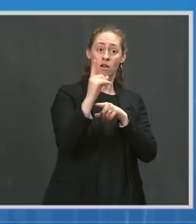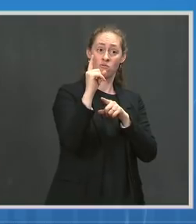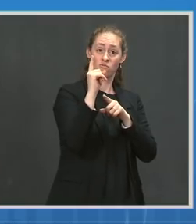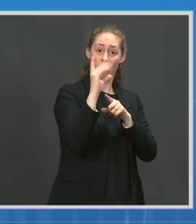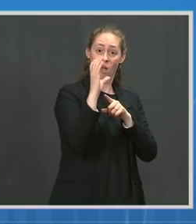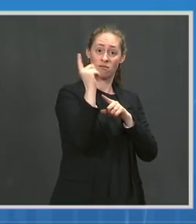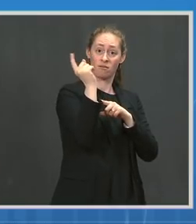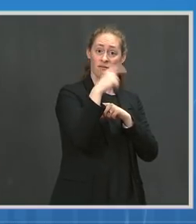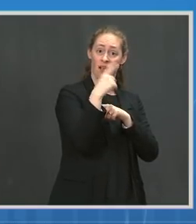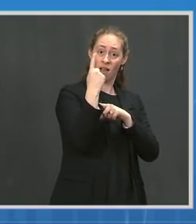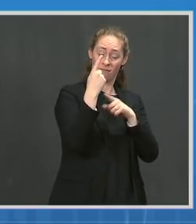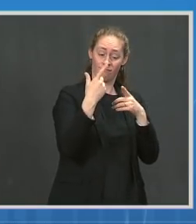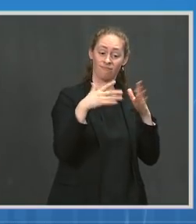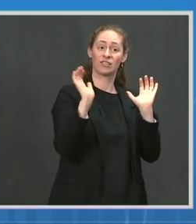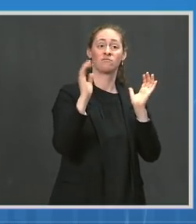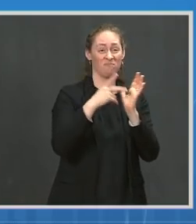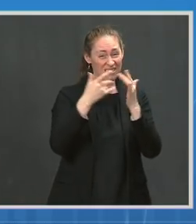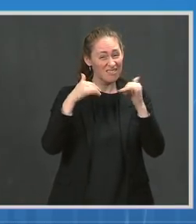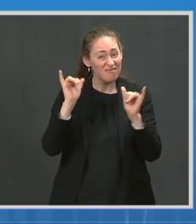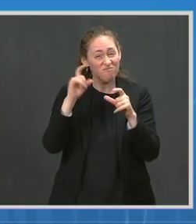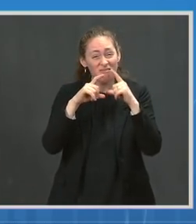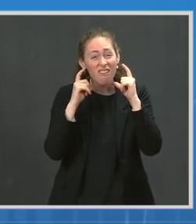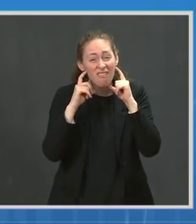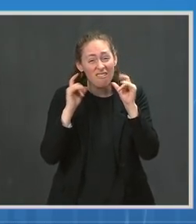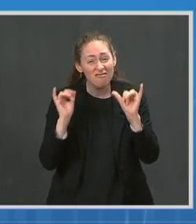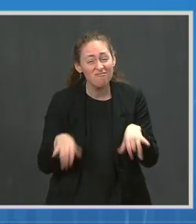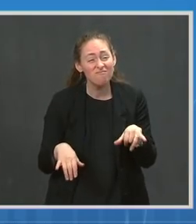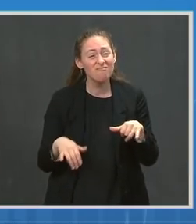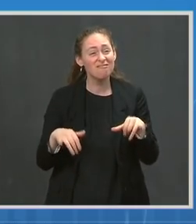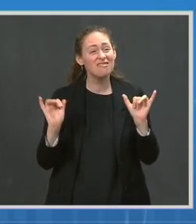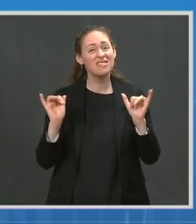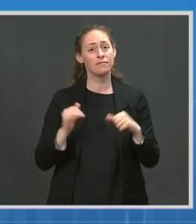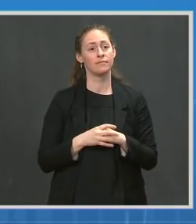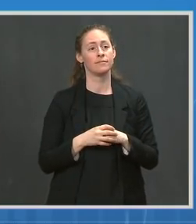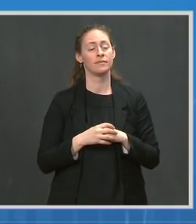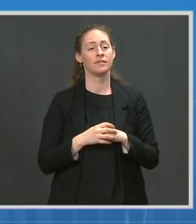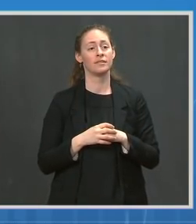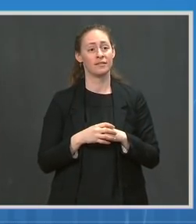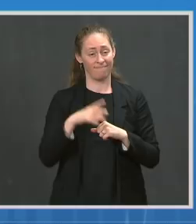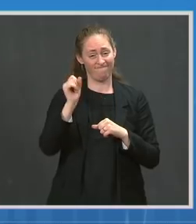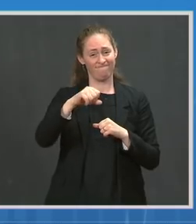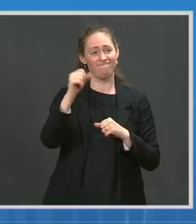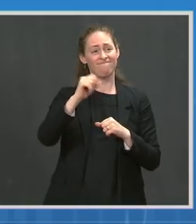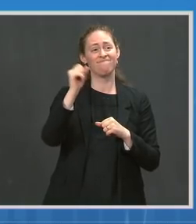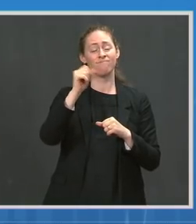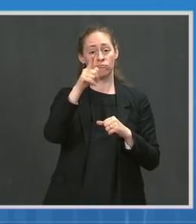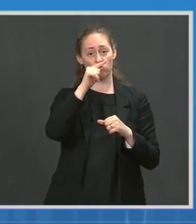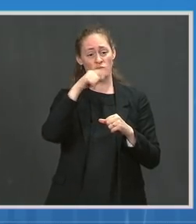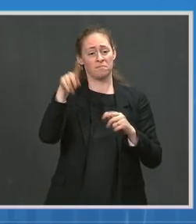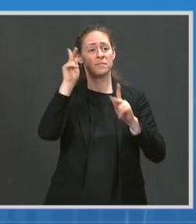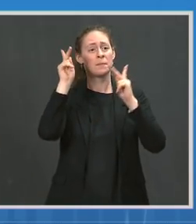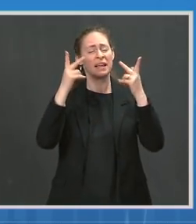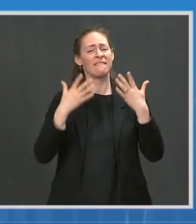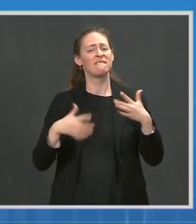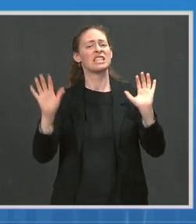Additionally, you know, is it -- is it advisable now for people who are vaccinated -- fully vaccinated -- to travel, or are you still recommending against it?